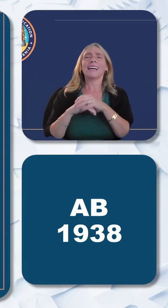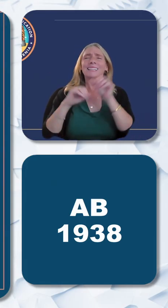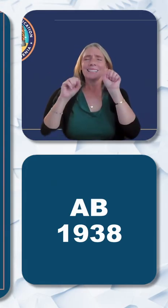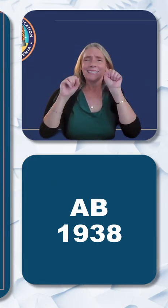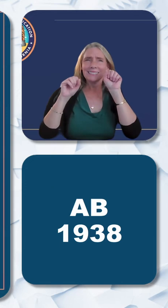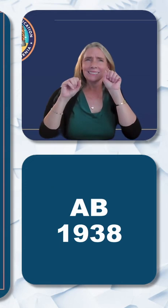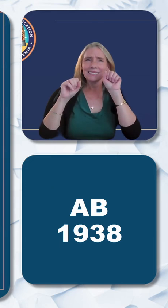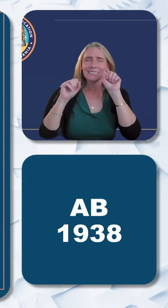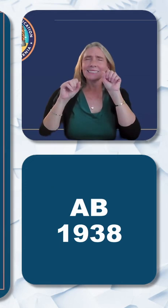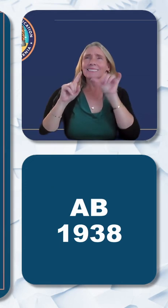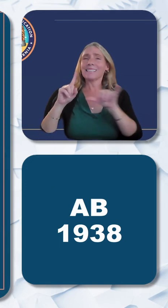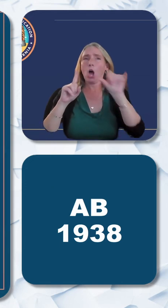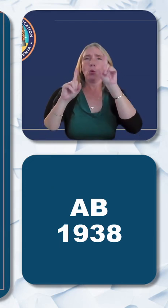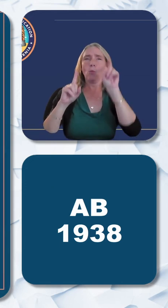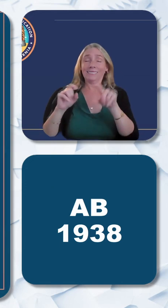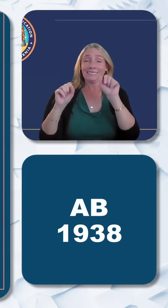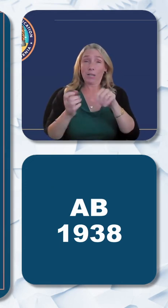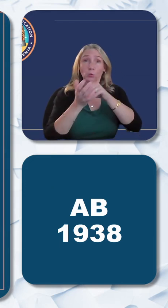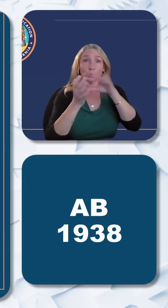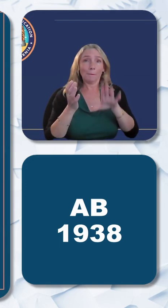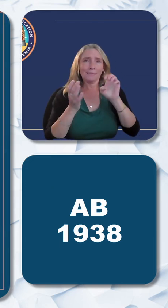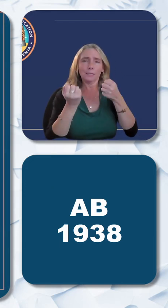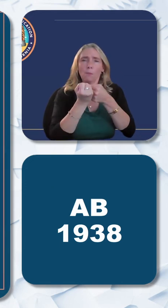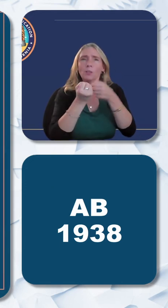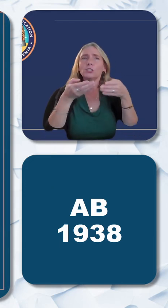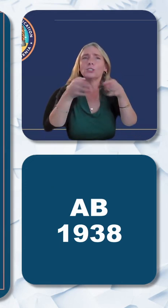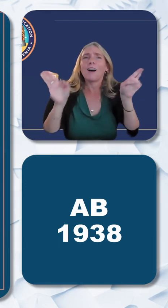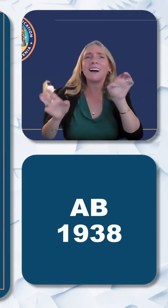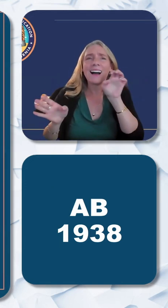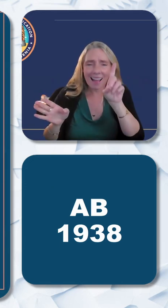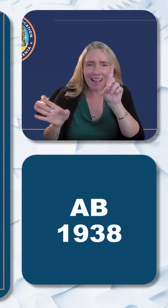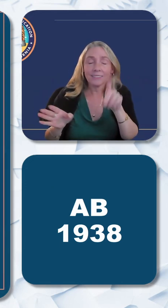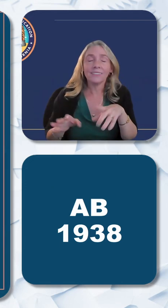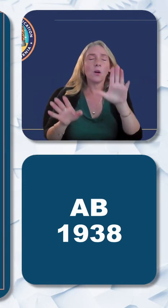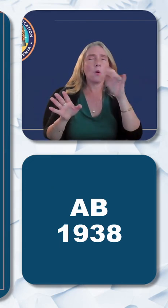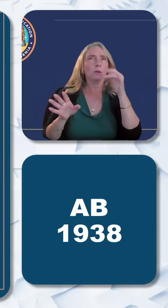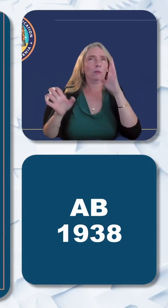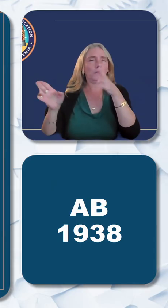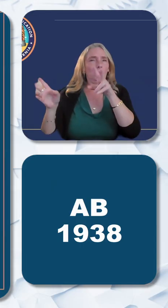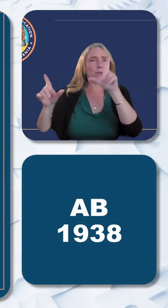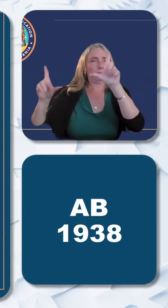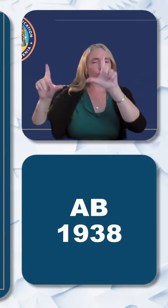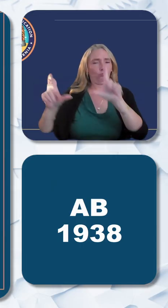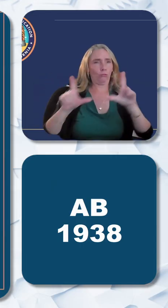Now, LRE decision making. The standard question is, can the student be supported in